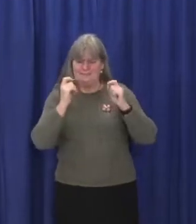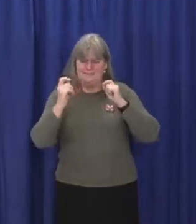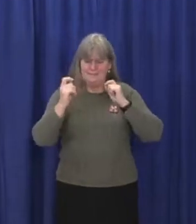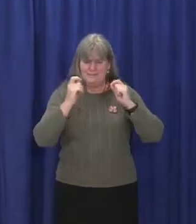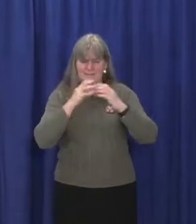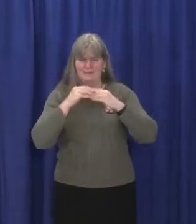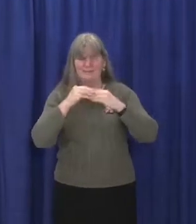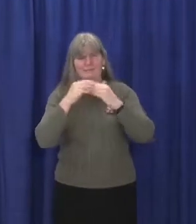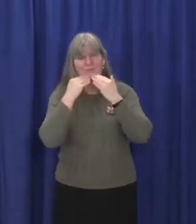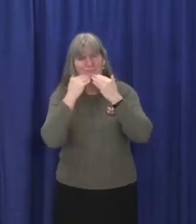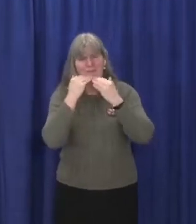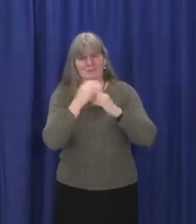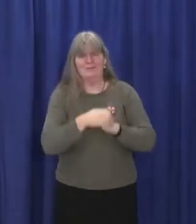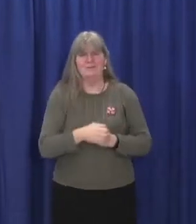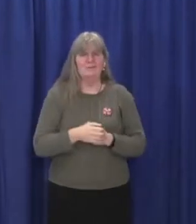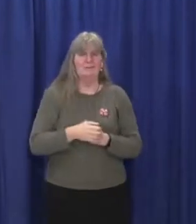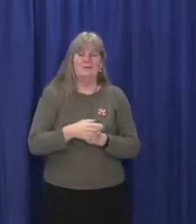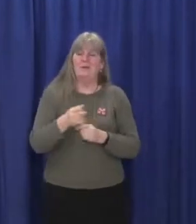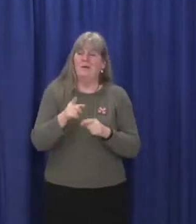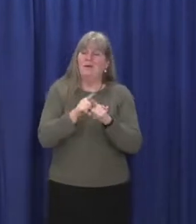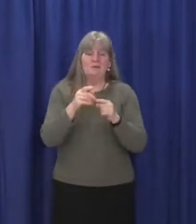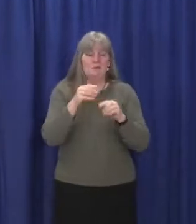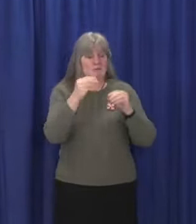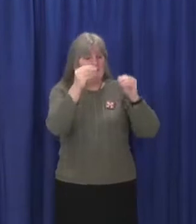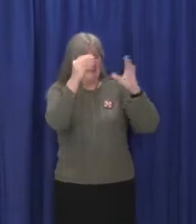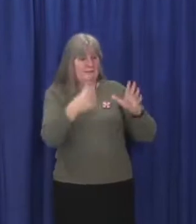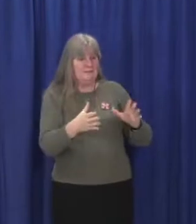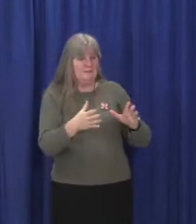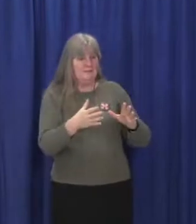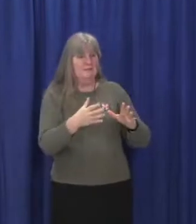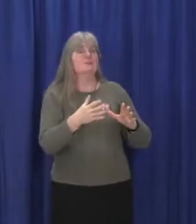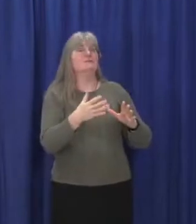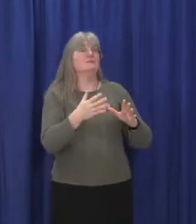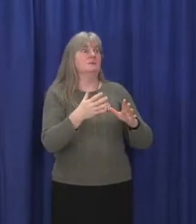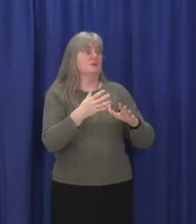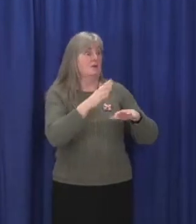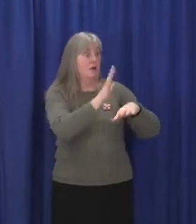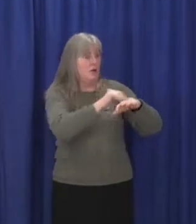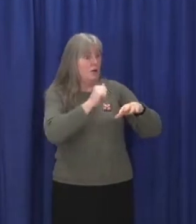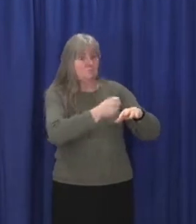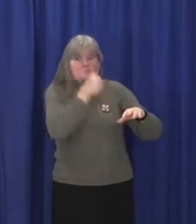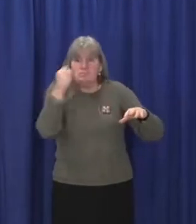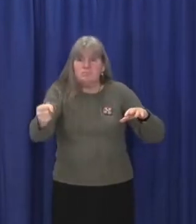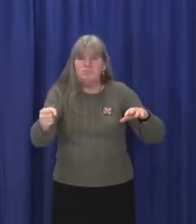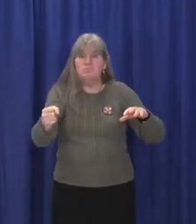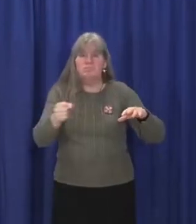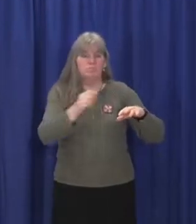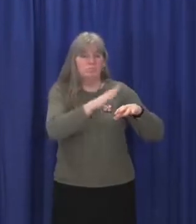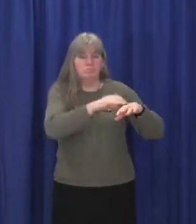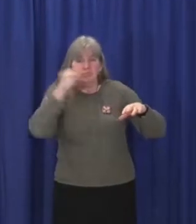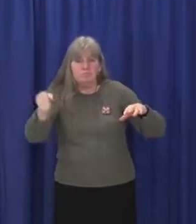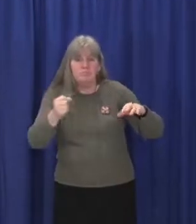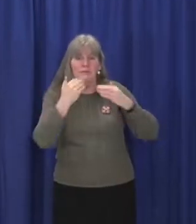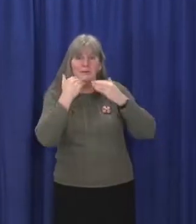To the teachers on call answering our call outs, thank you. To the essential staff